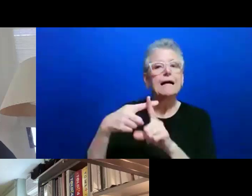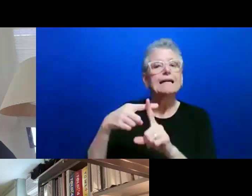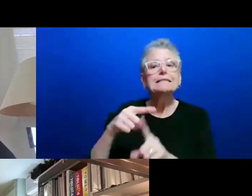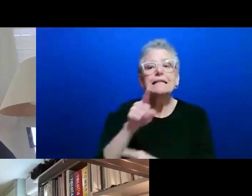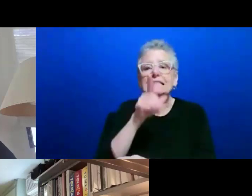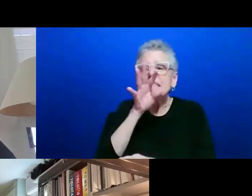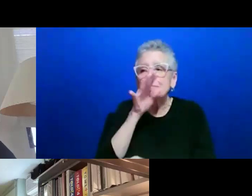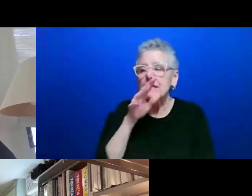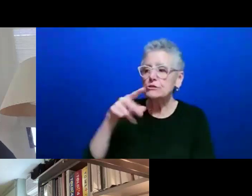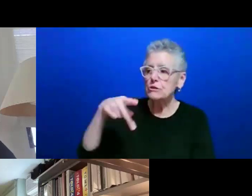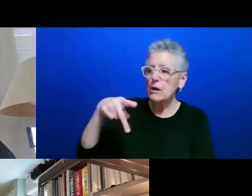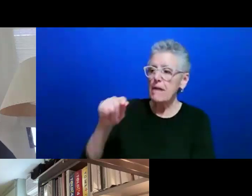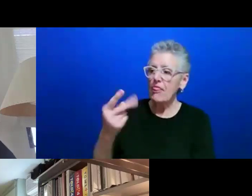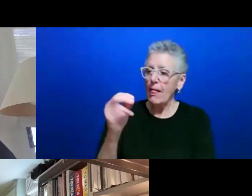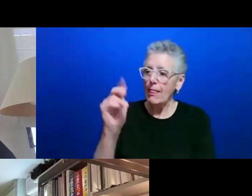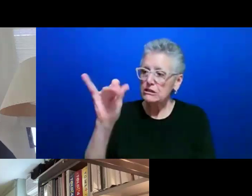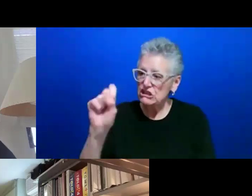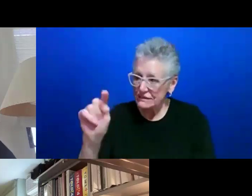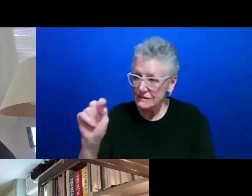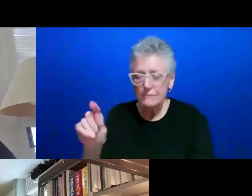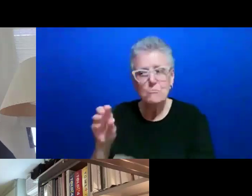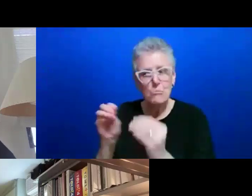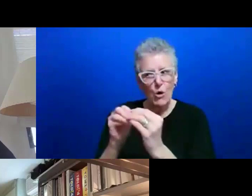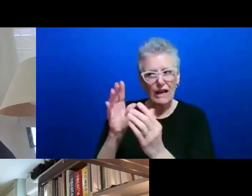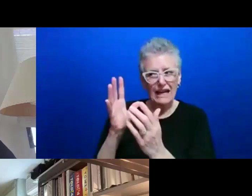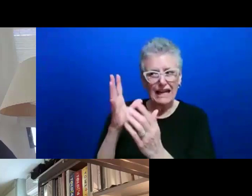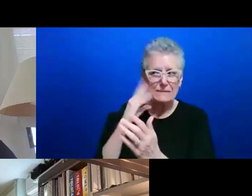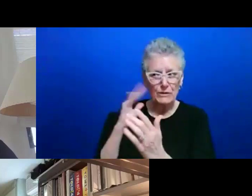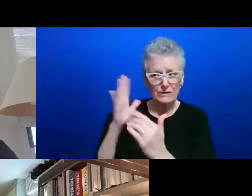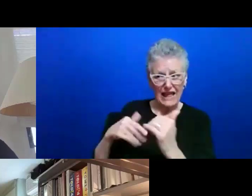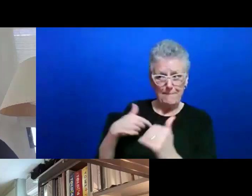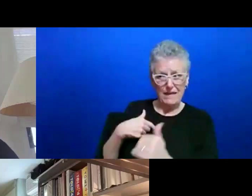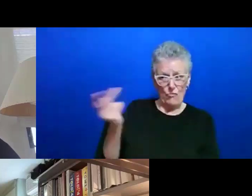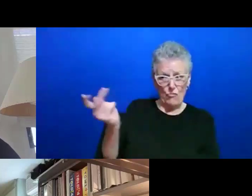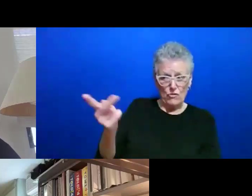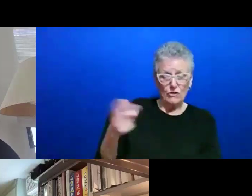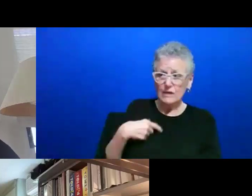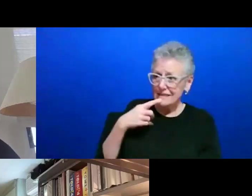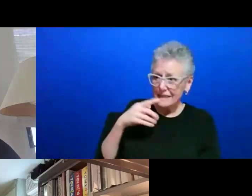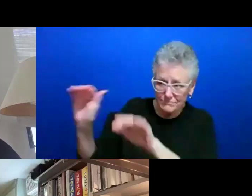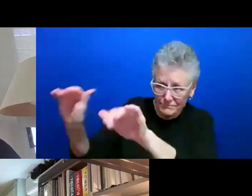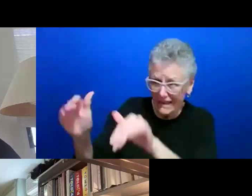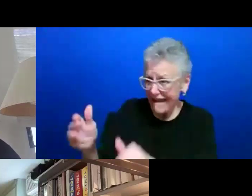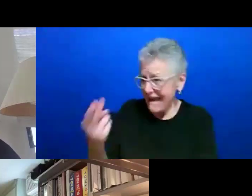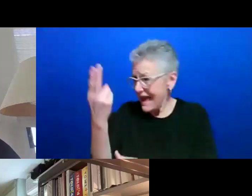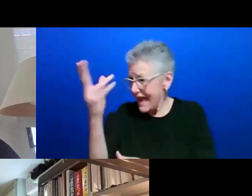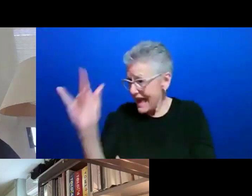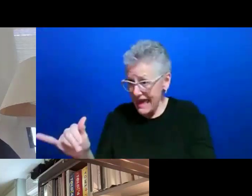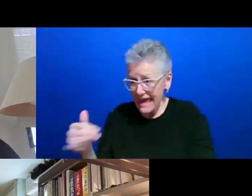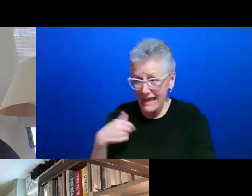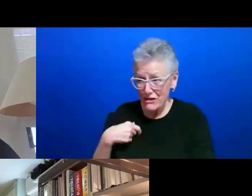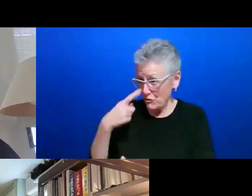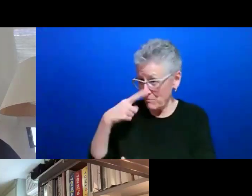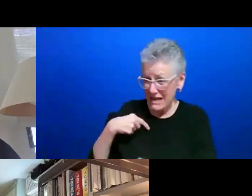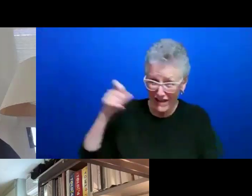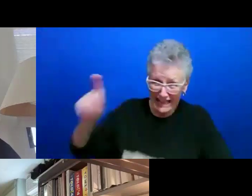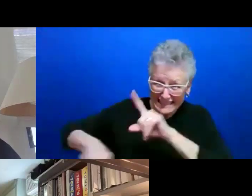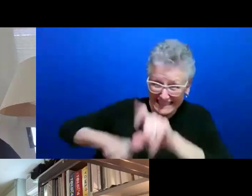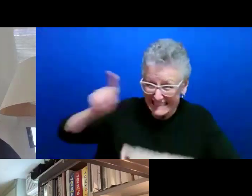They had more experience than I did. So I just said, "Hey, let's-- let me pick your brain for a little bit and try and figure out